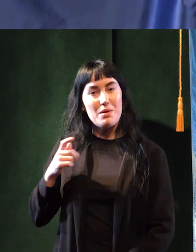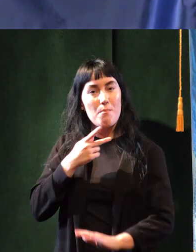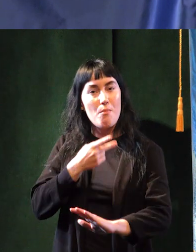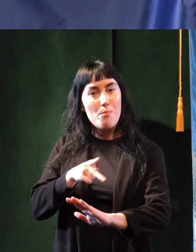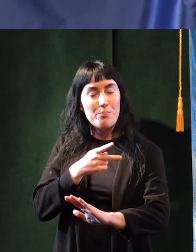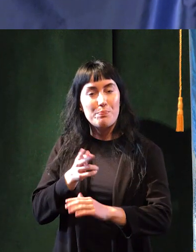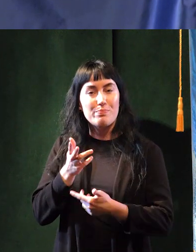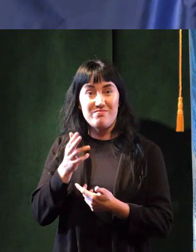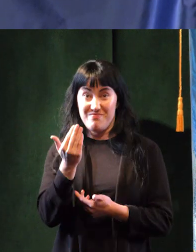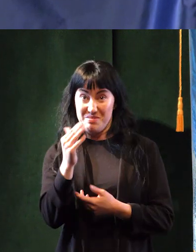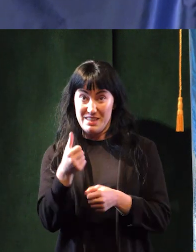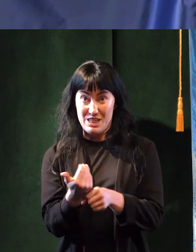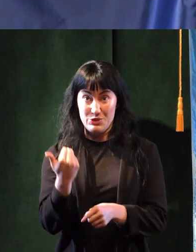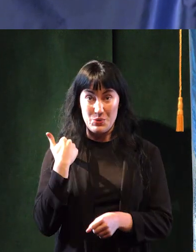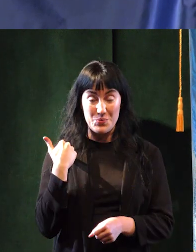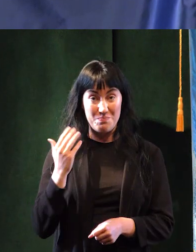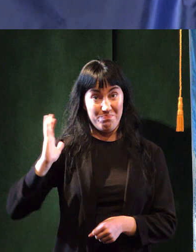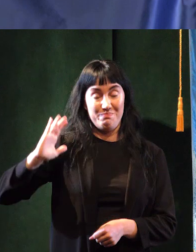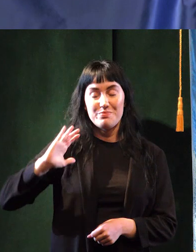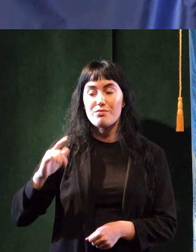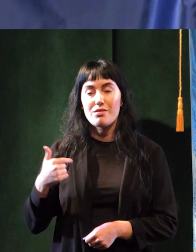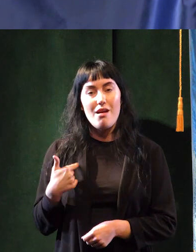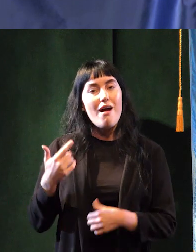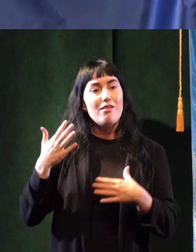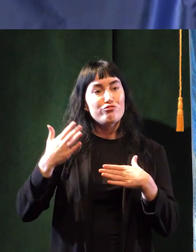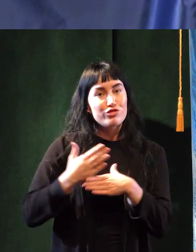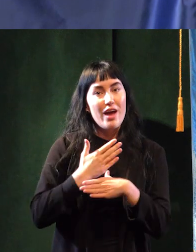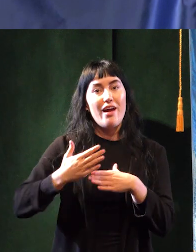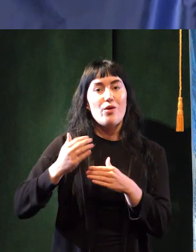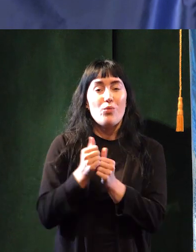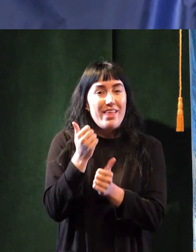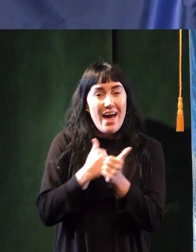15 years ago I've shared it with every leadership genesee class sense and I